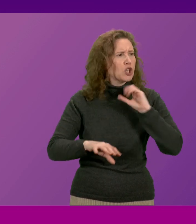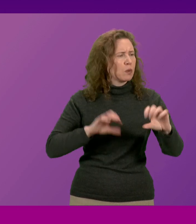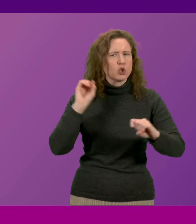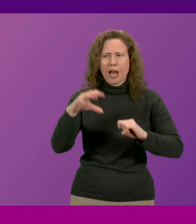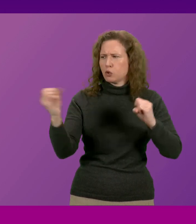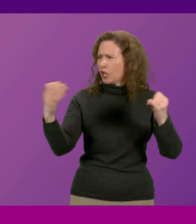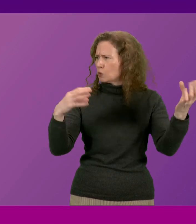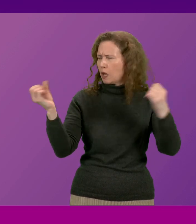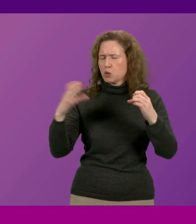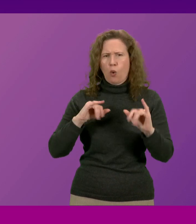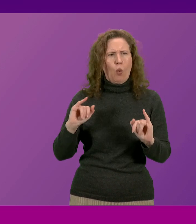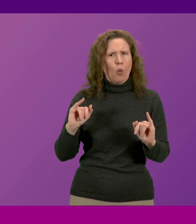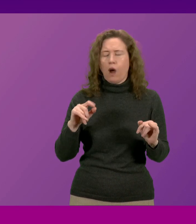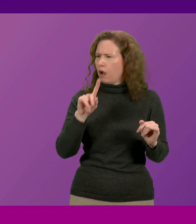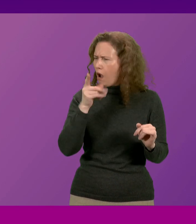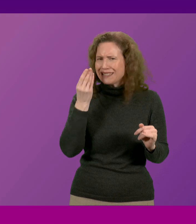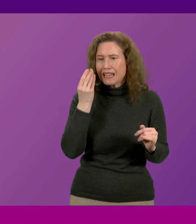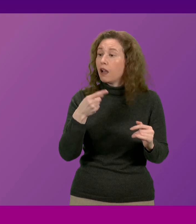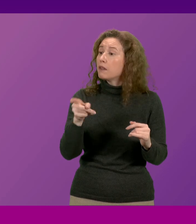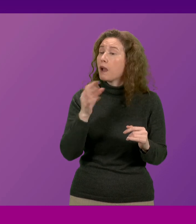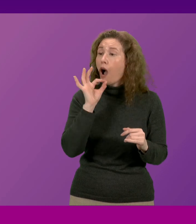across the chamber. Members, if you have not been called, do not speak.